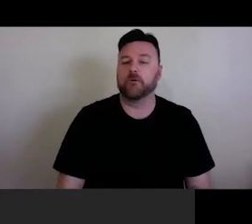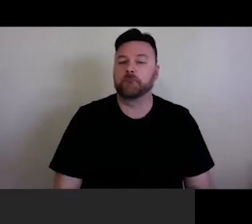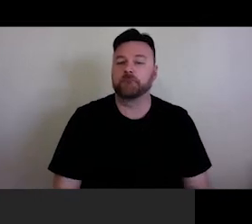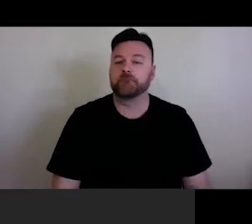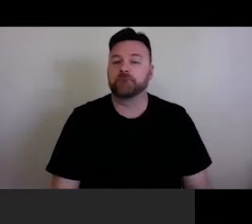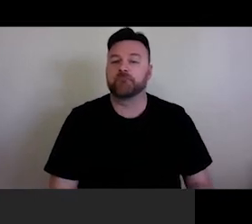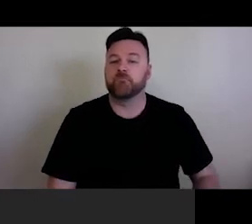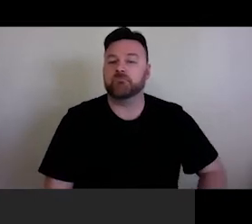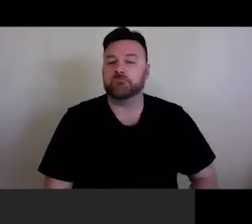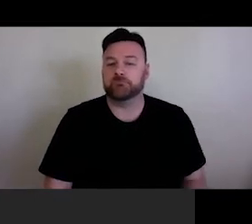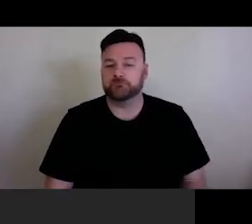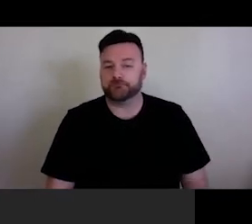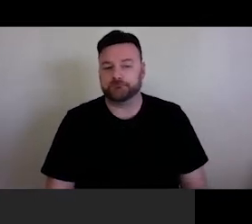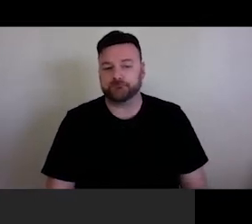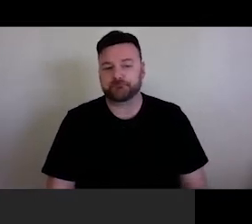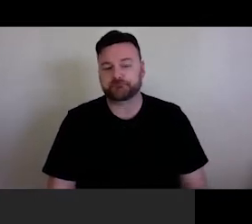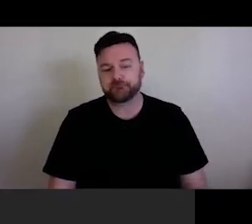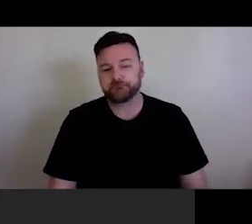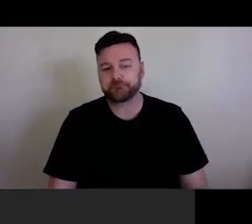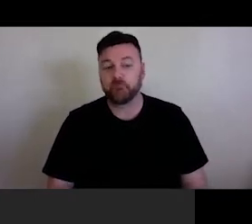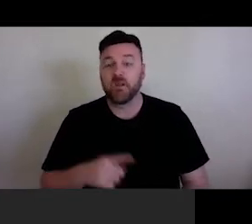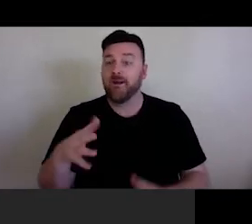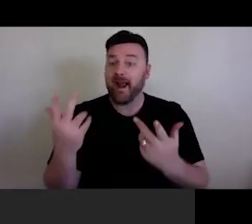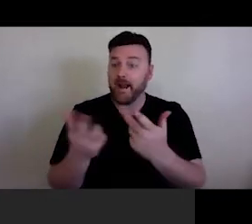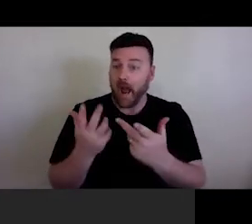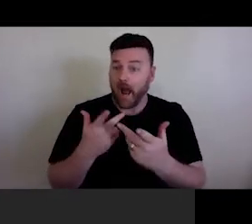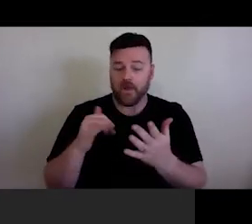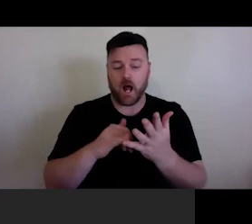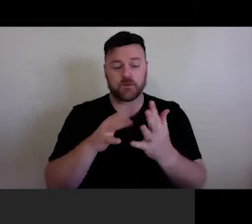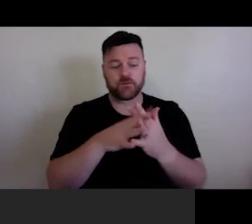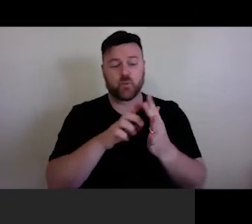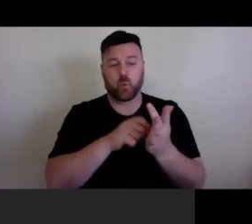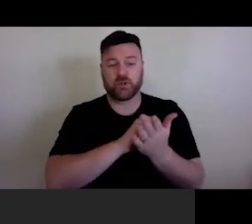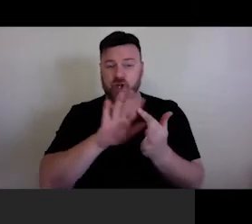capabilities you wouldened find under a couple of grand. The thing